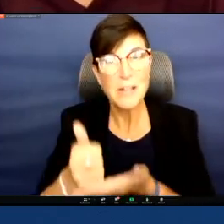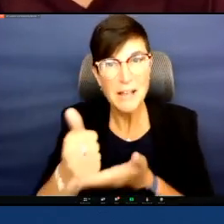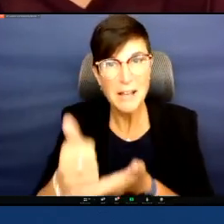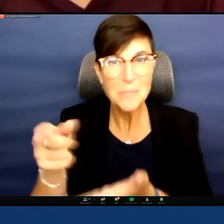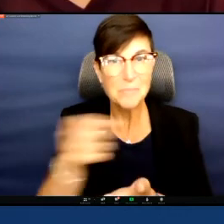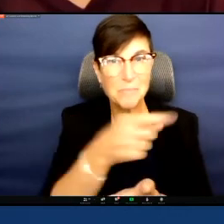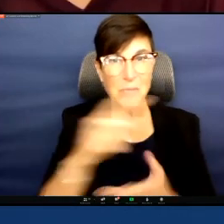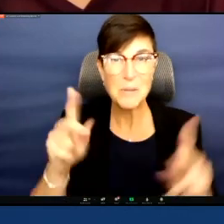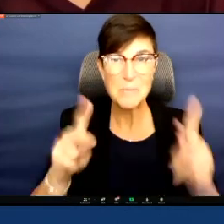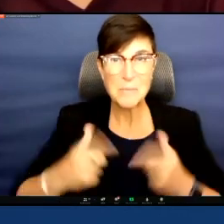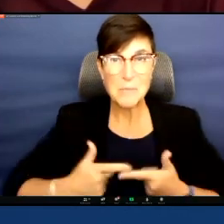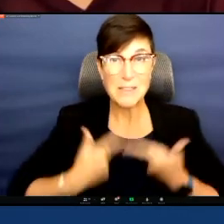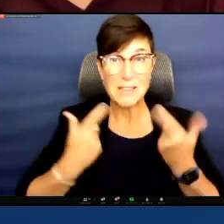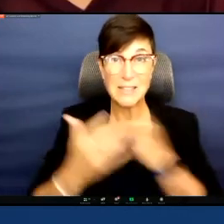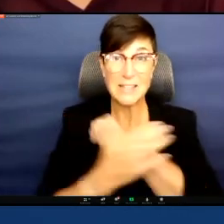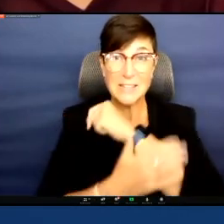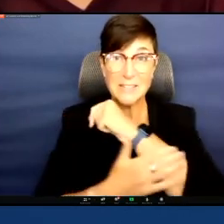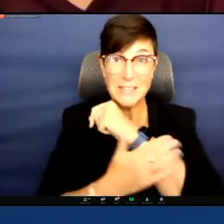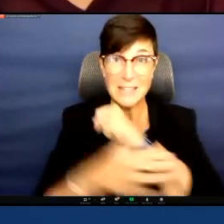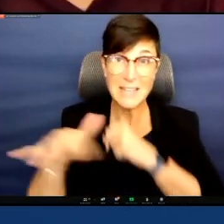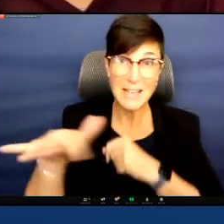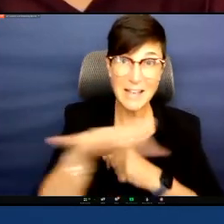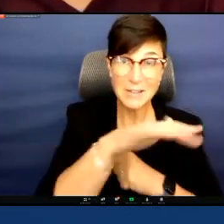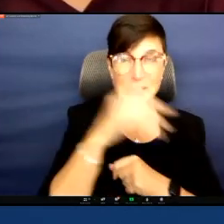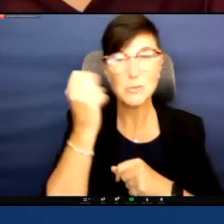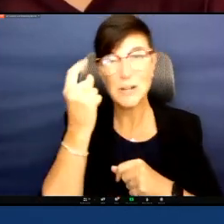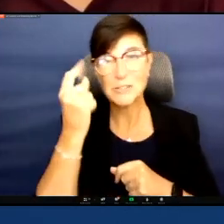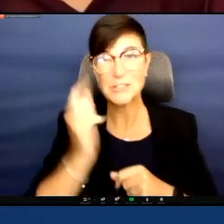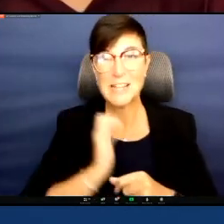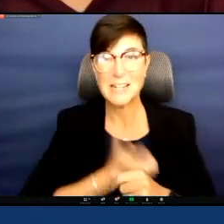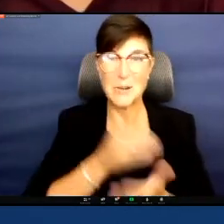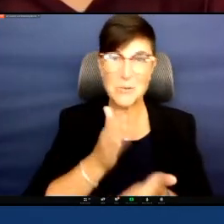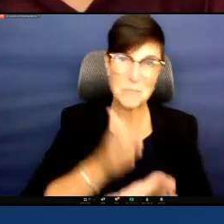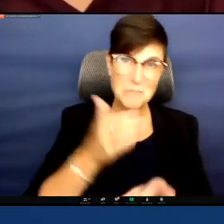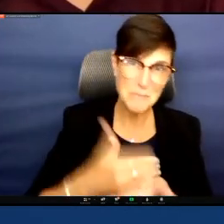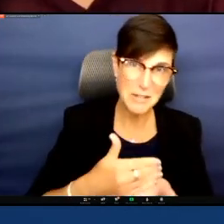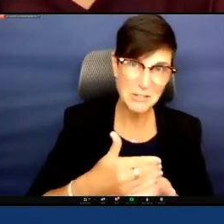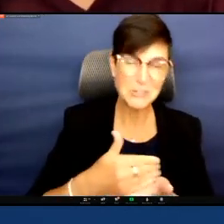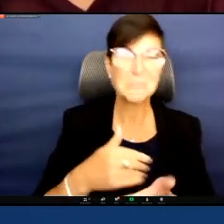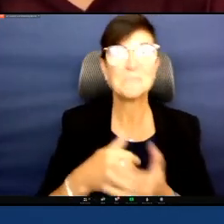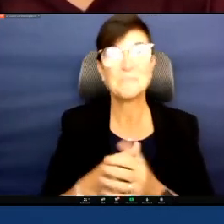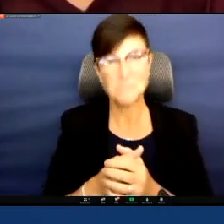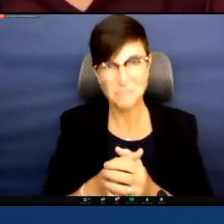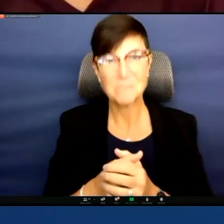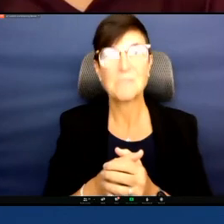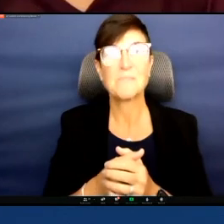Leading up to the fiscal year 2223 budget process, as you will see from this presentation,